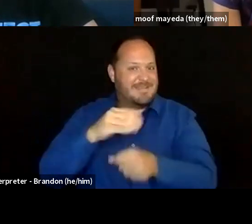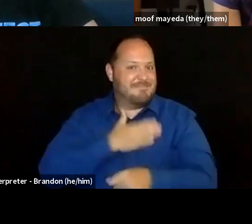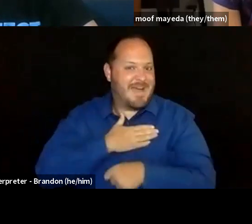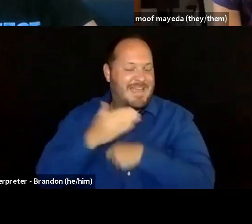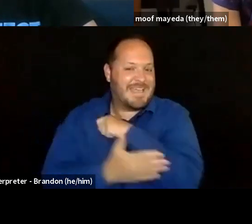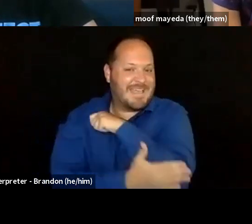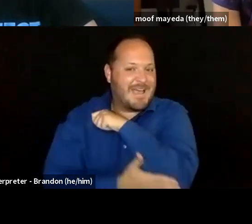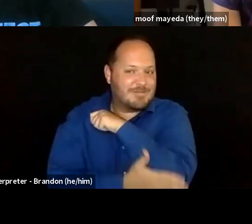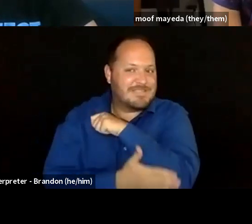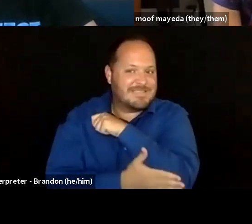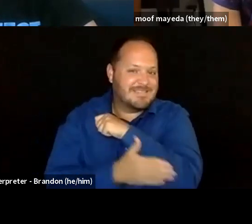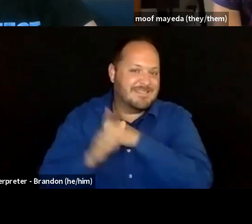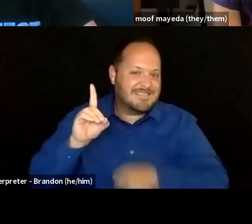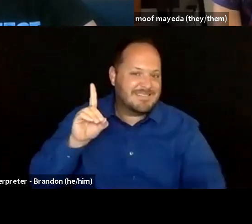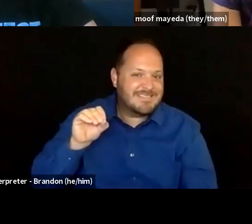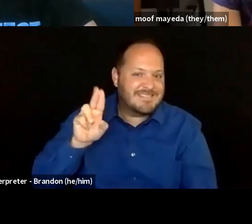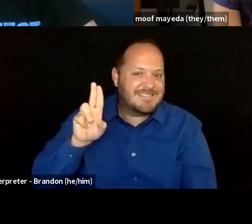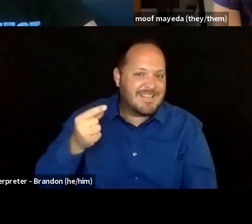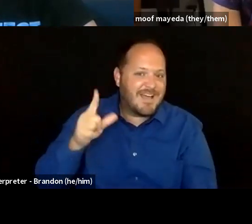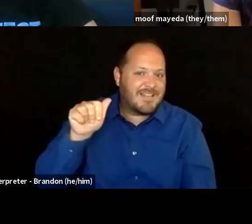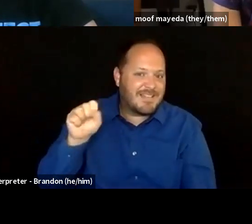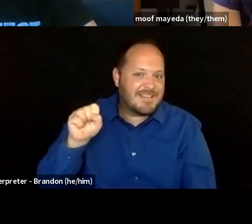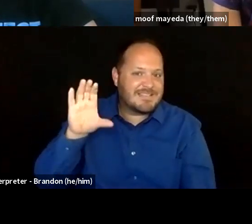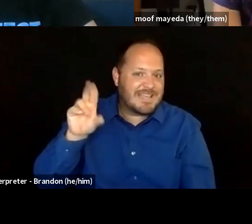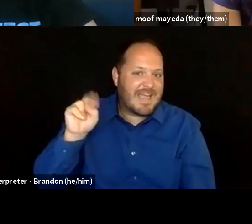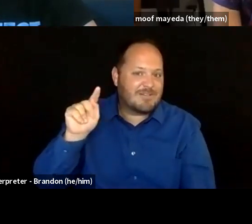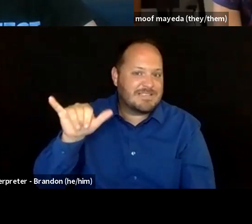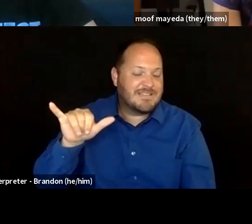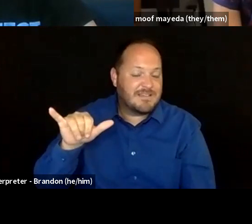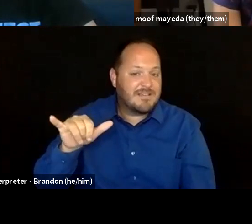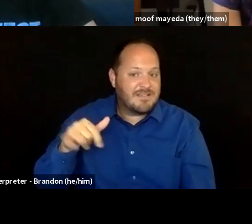Is there an update on medical care for transgender people in prison.